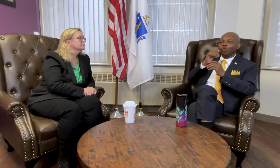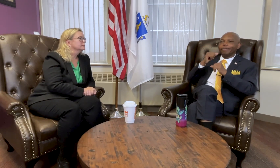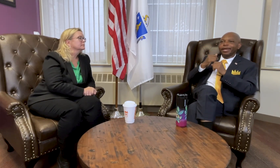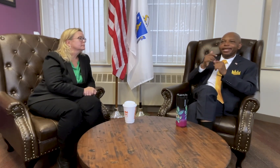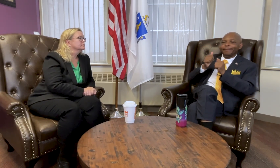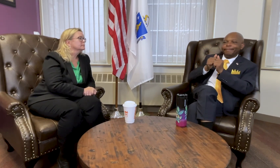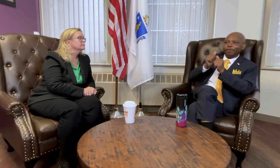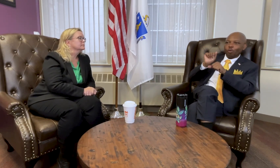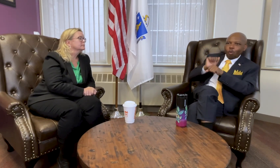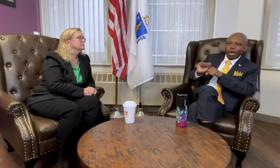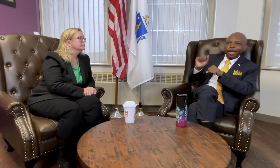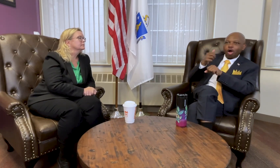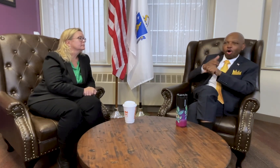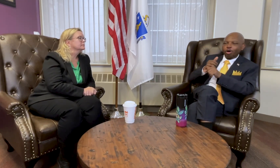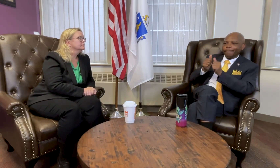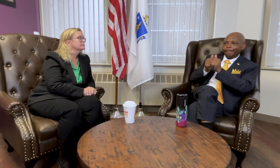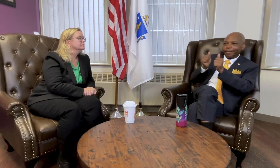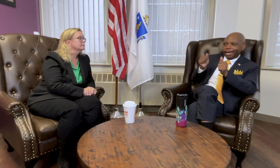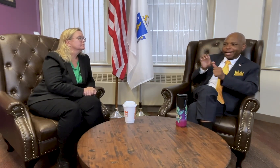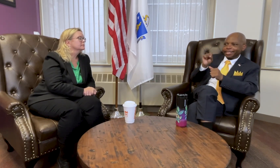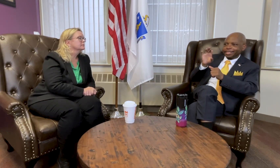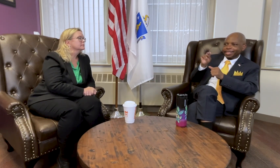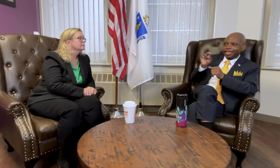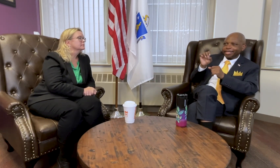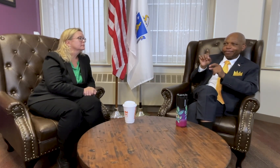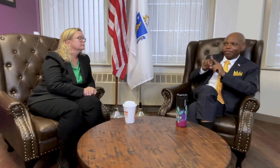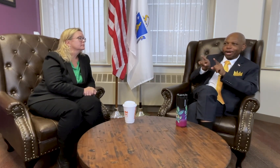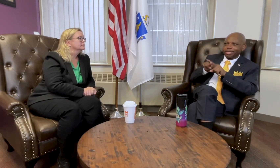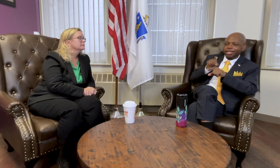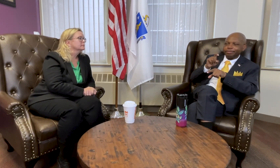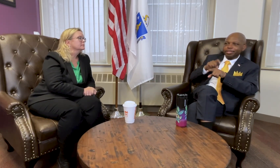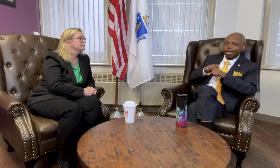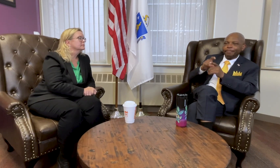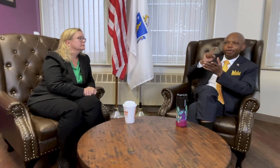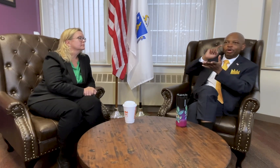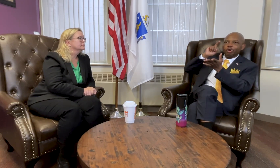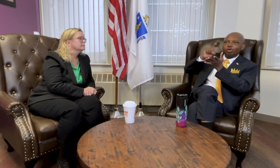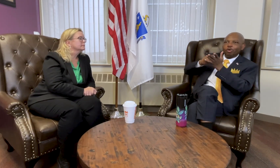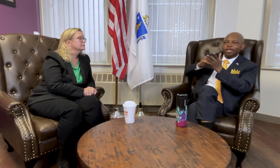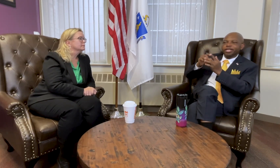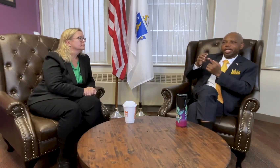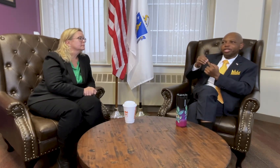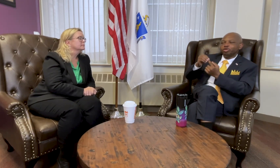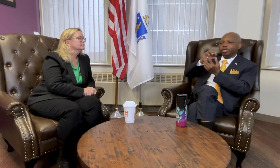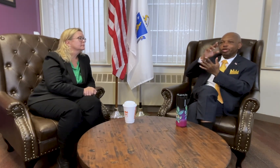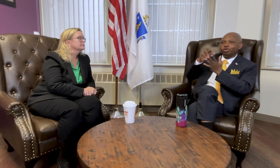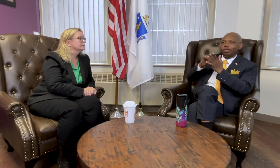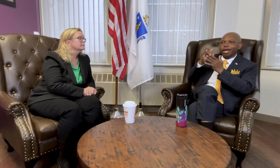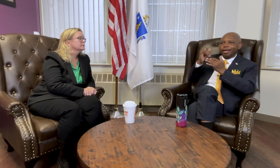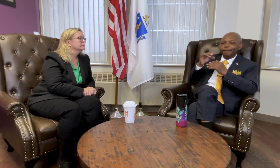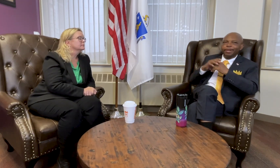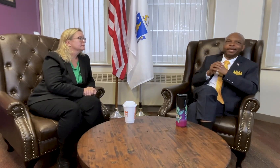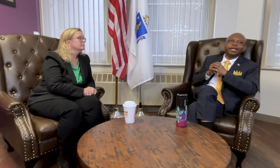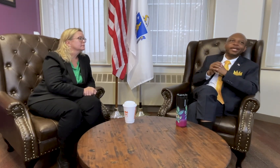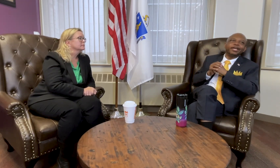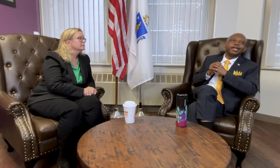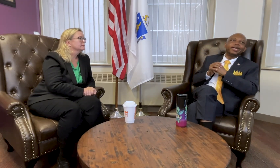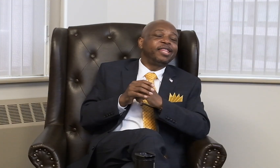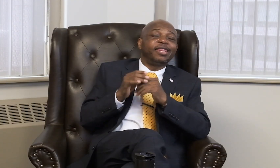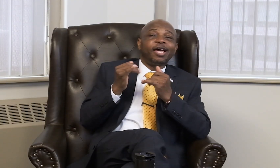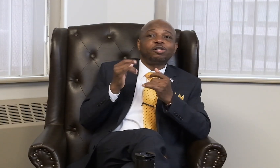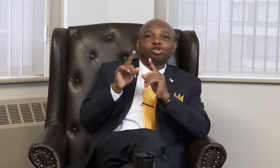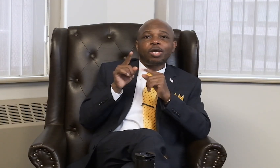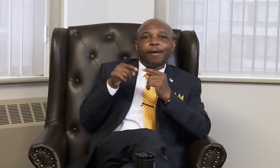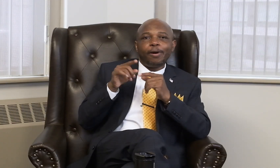make things happen and at the same time we want to recognize the unique role that he plays.